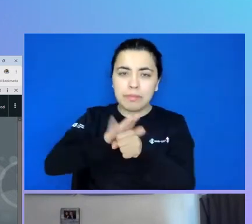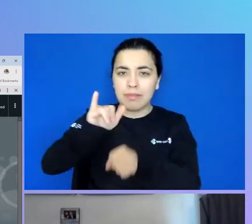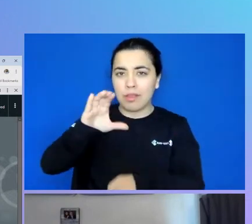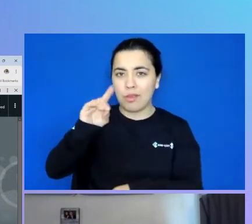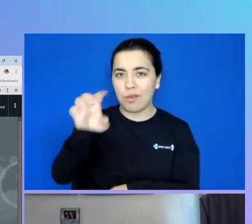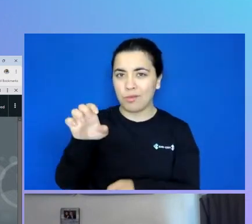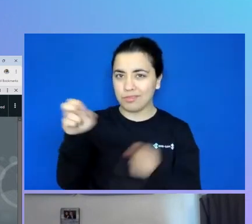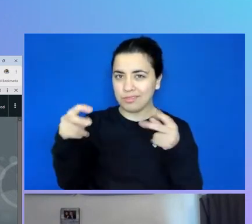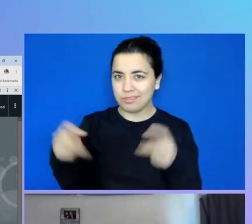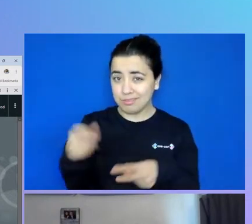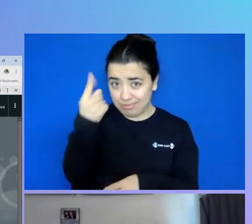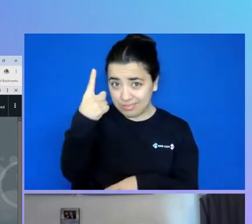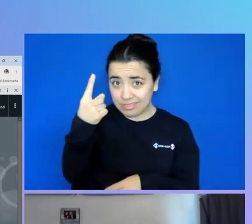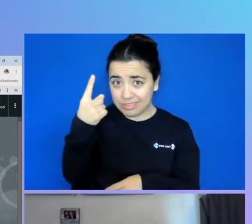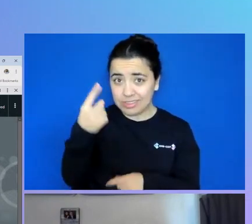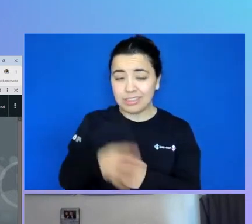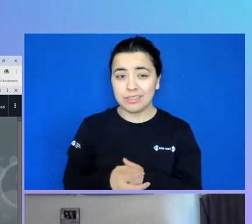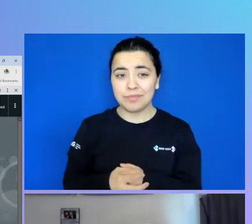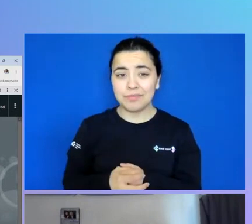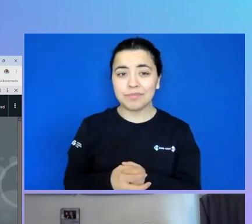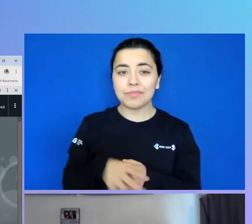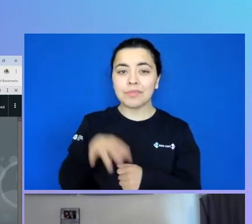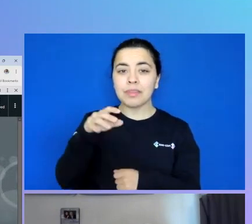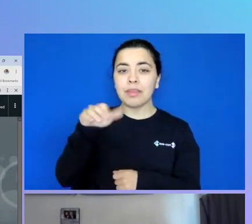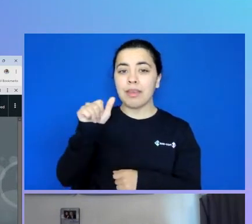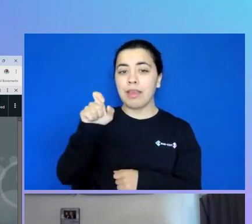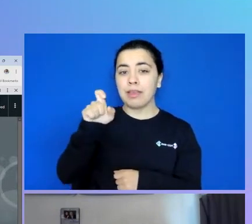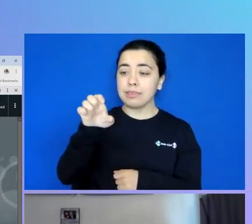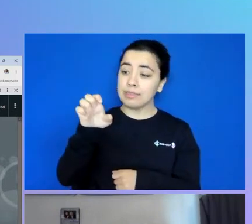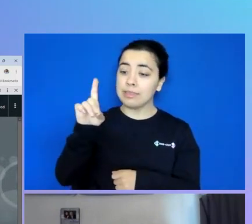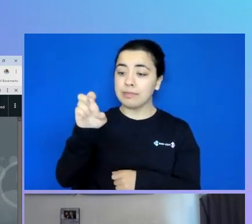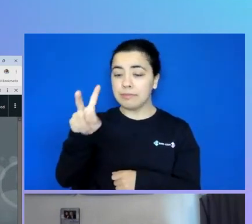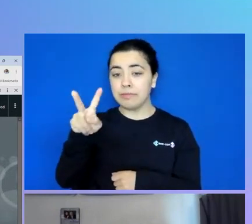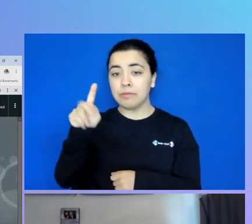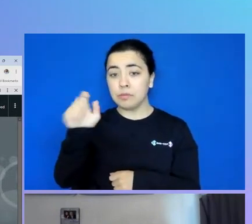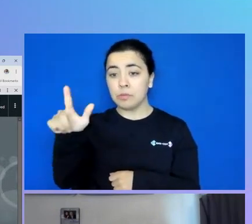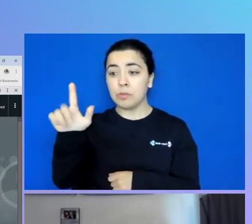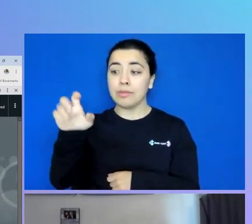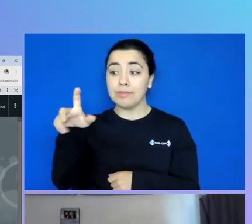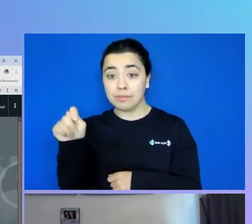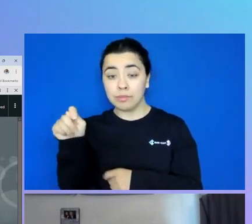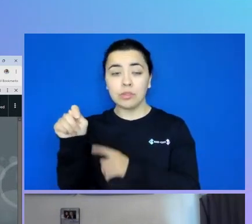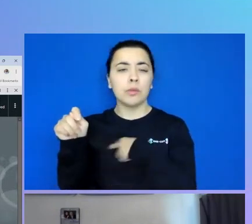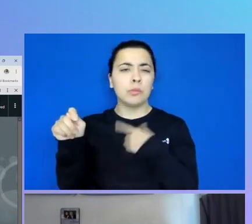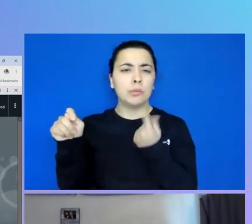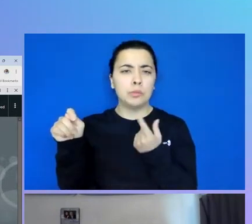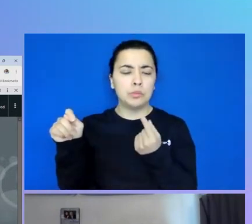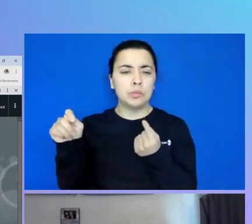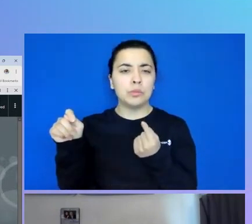the source code repository. Three x dev tools extension. I'm just going to run the same page in X Dev Tools extension and